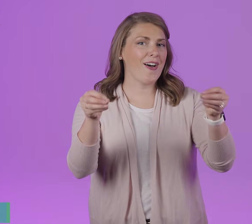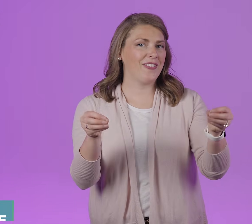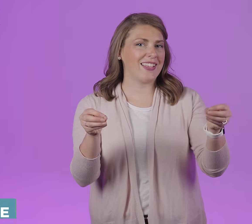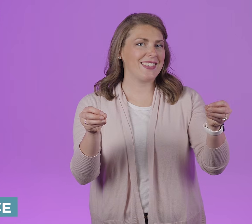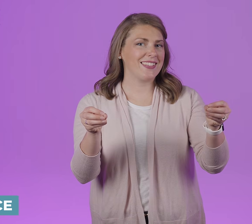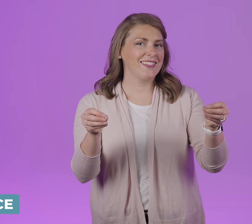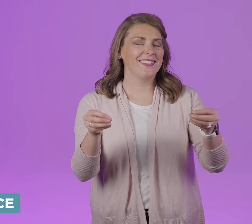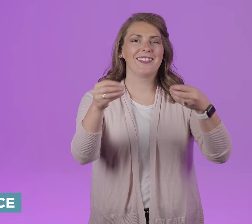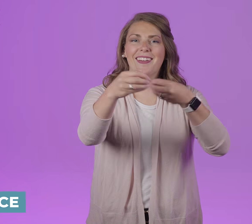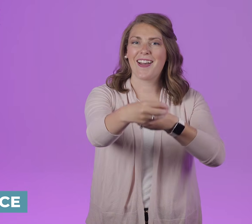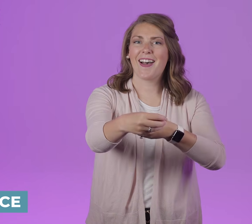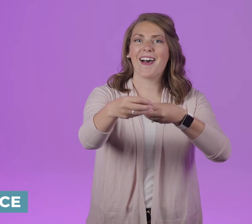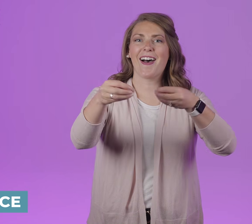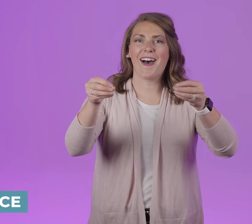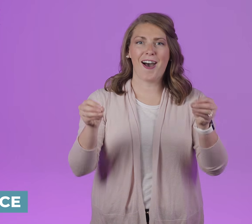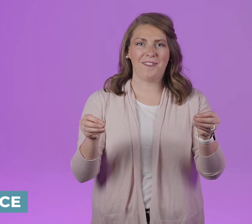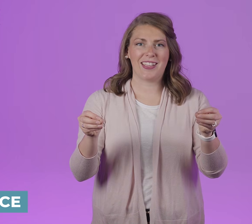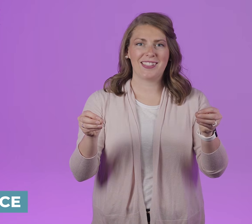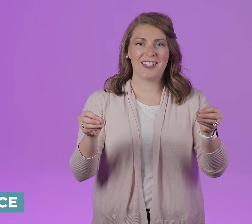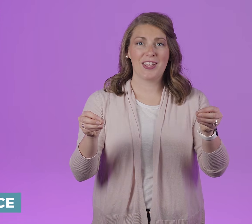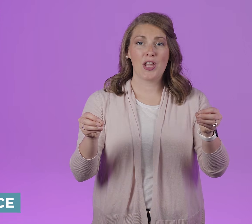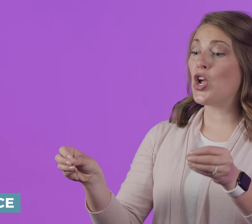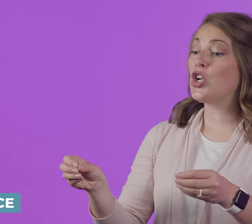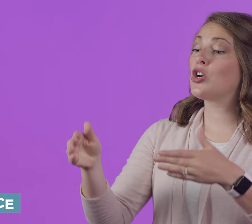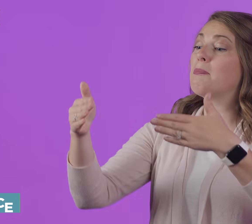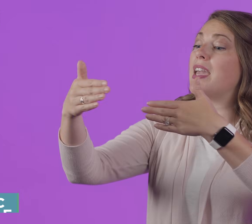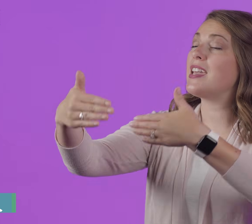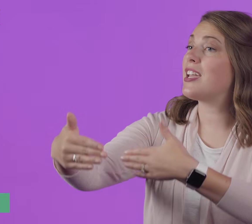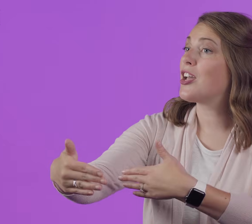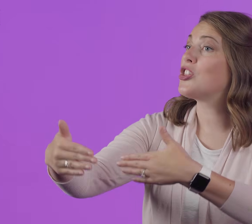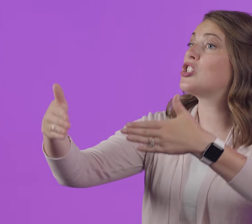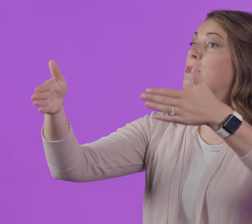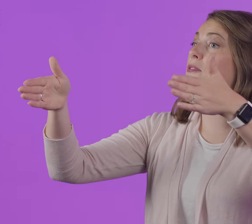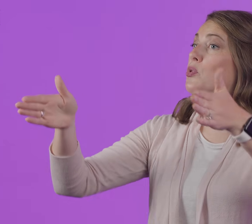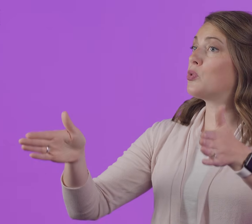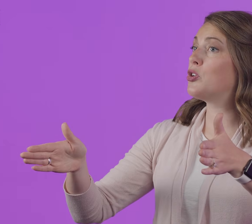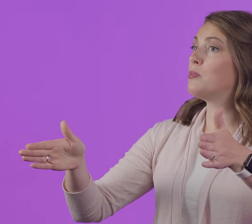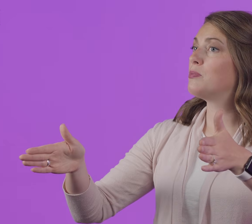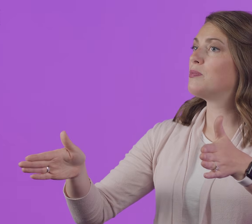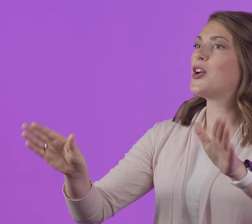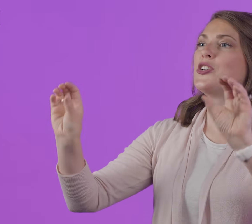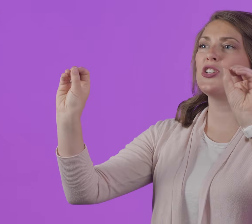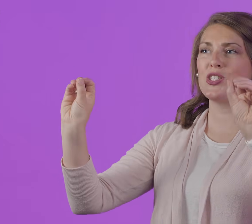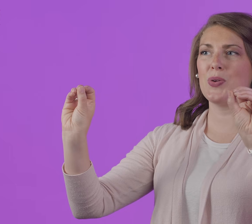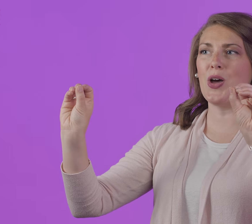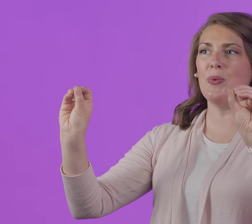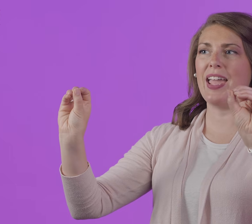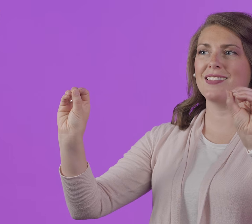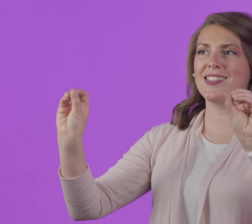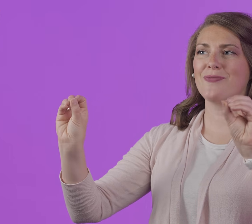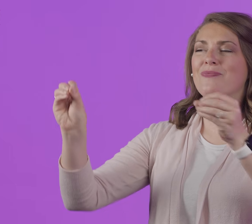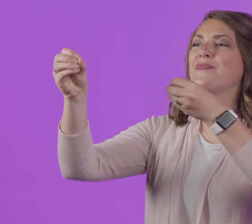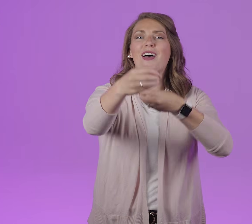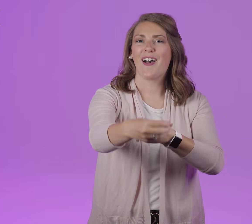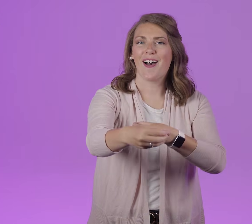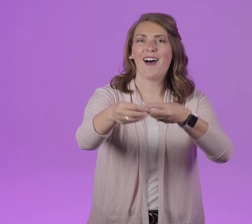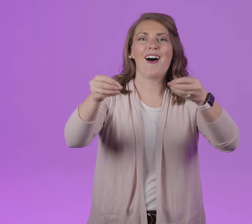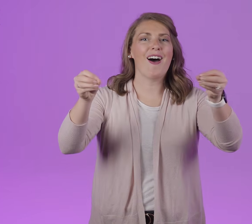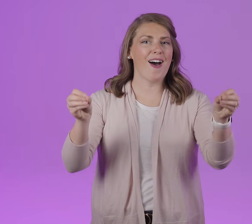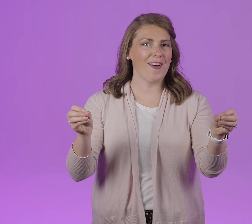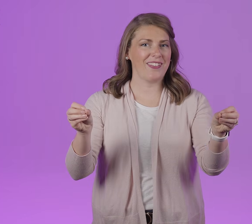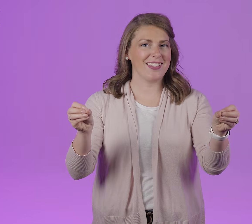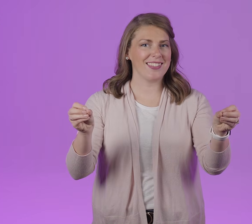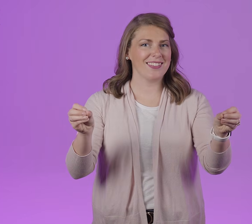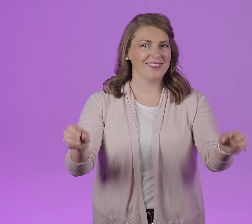'Office, office' you're making the shape of a room just with O hands, 'office'.